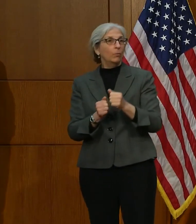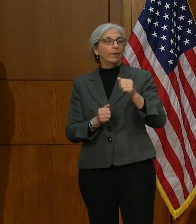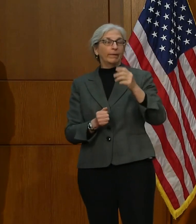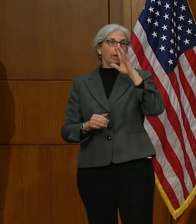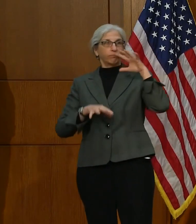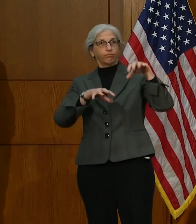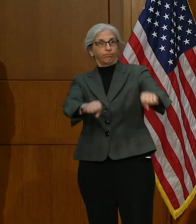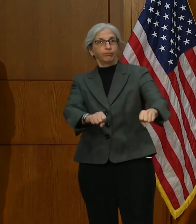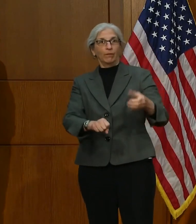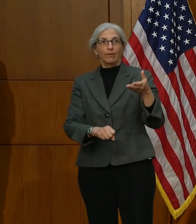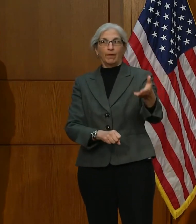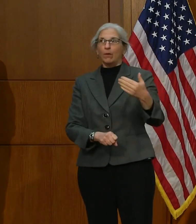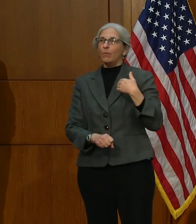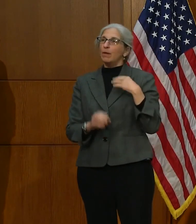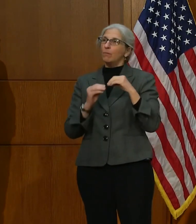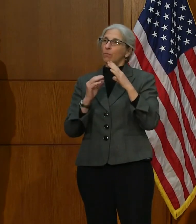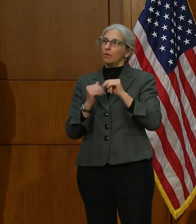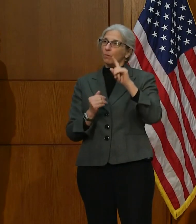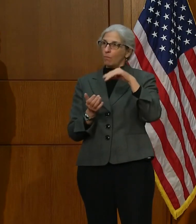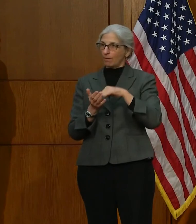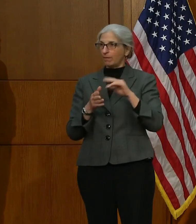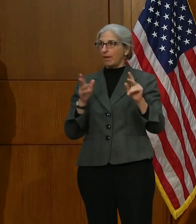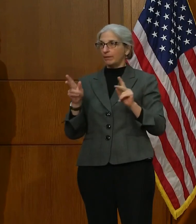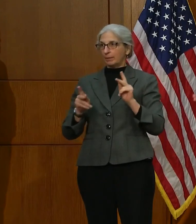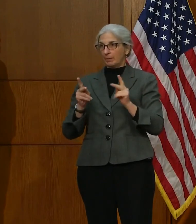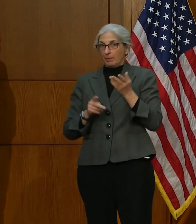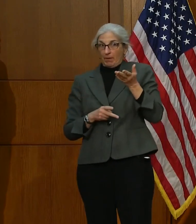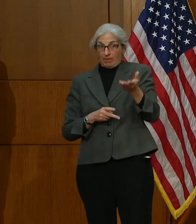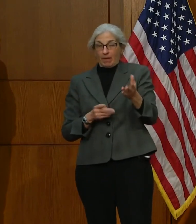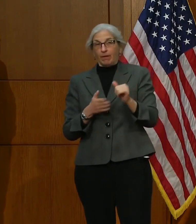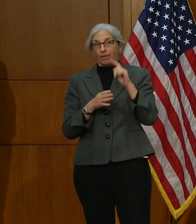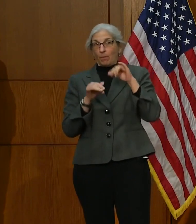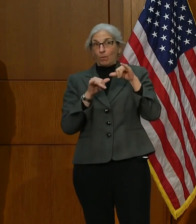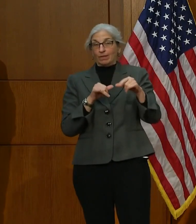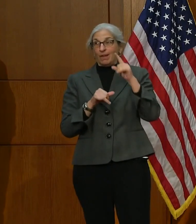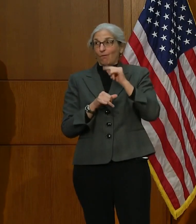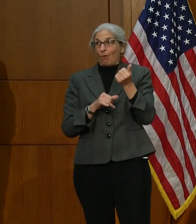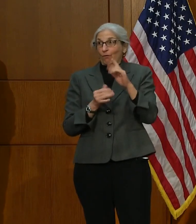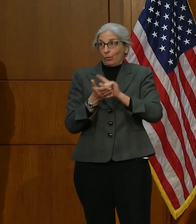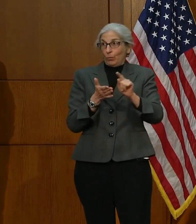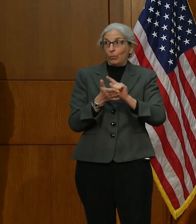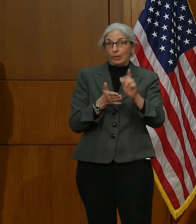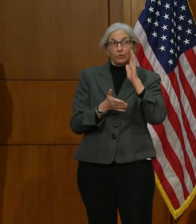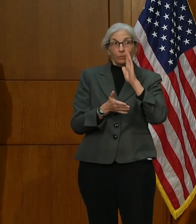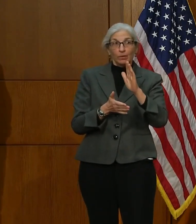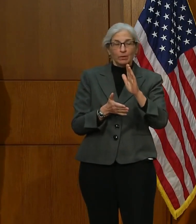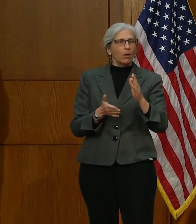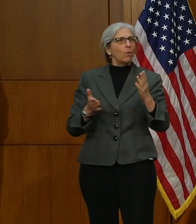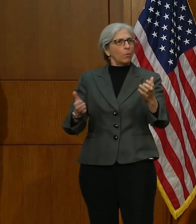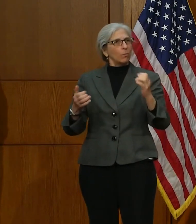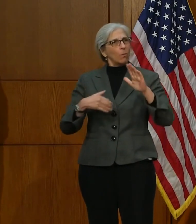INSURRECTION THERE. THERE ARE OVER 1000 REMAINING THERE THAT WILL BE THERE FOR ANOTHER FEW